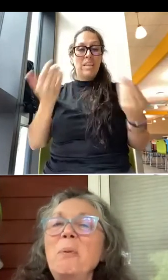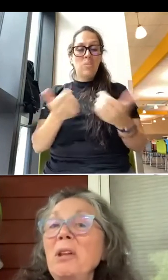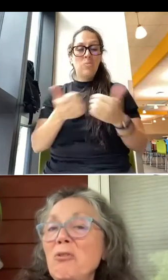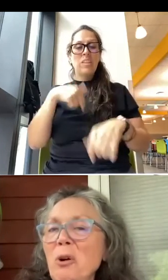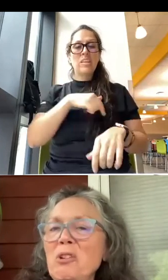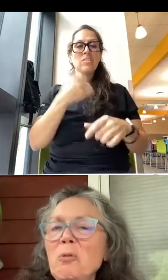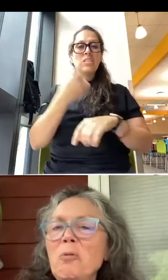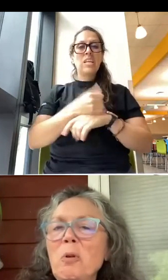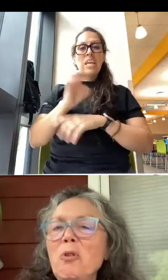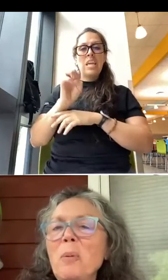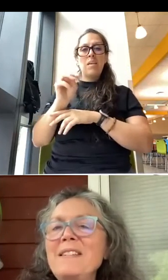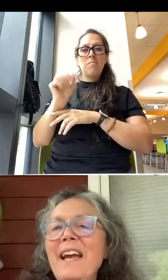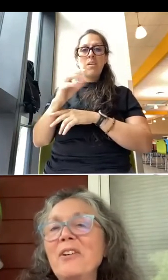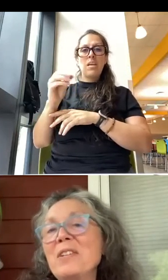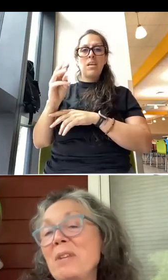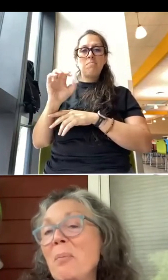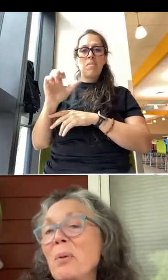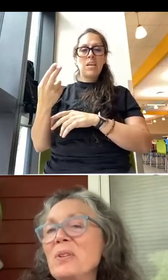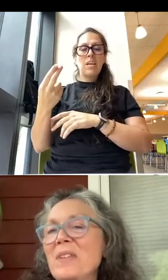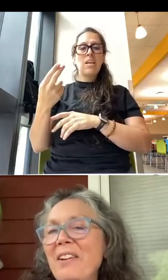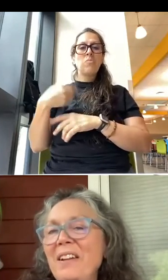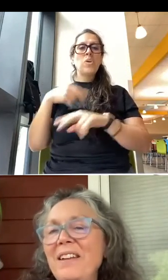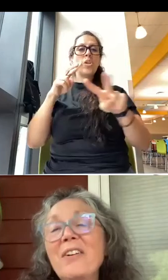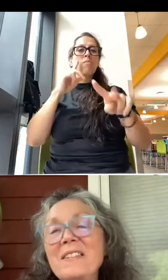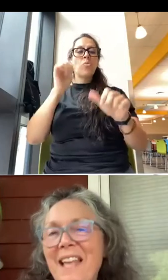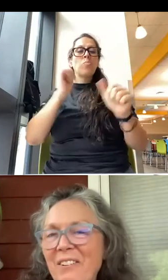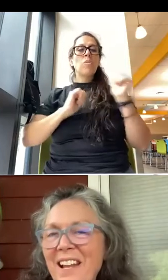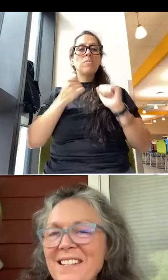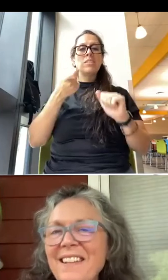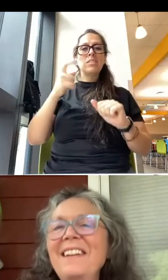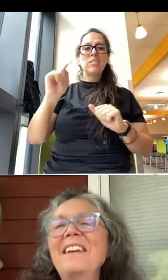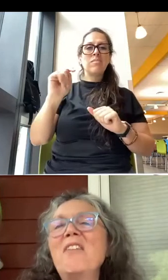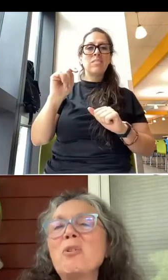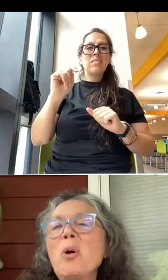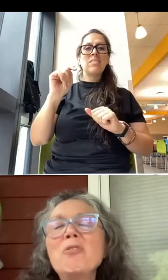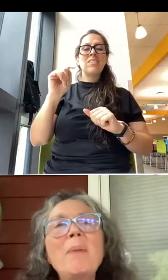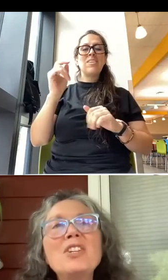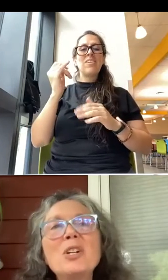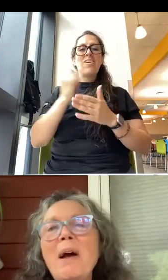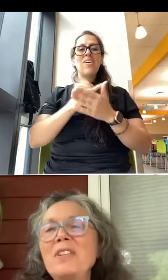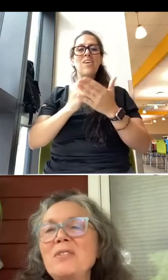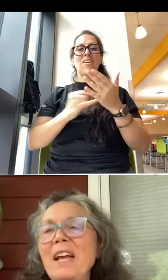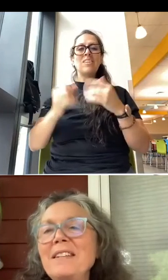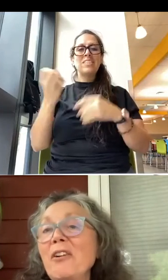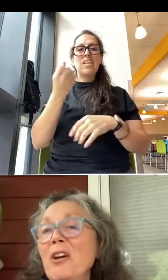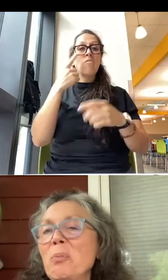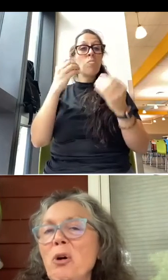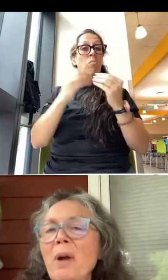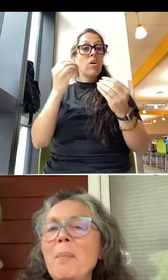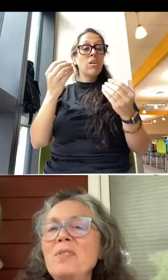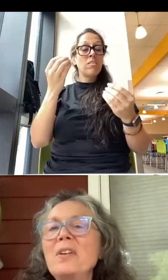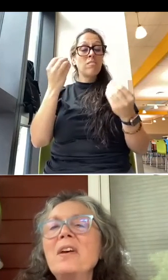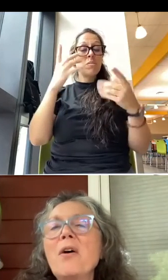we look forward to your performance at our September 24th Saturday-- Art Saturday. For more information about this event and our other programs,